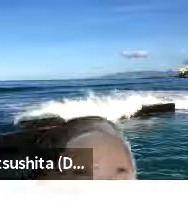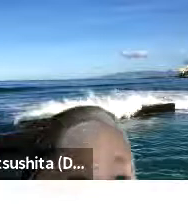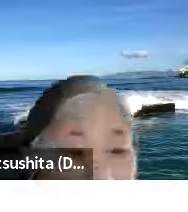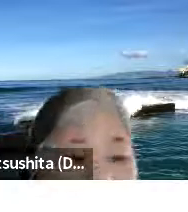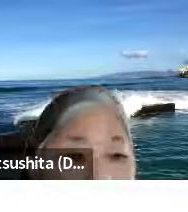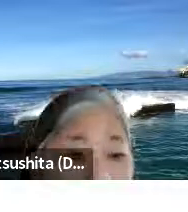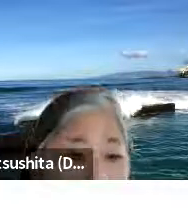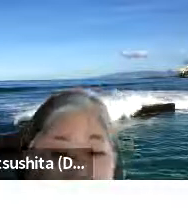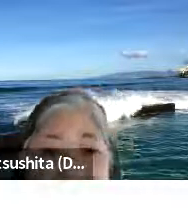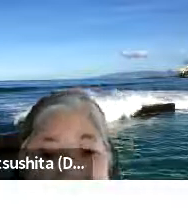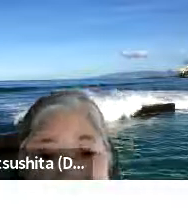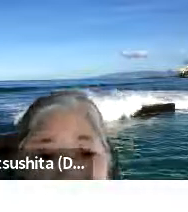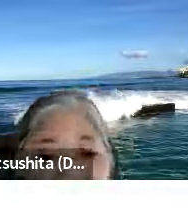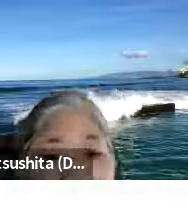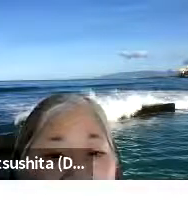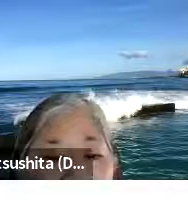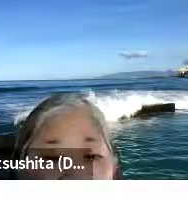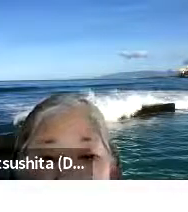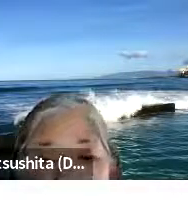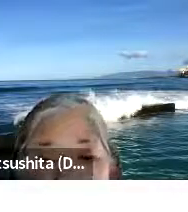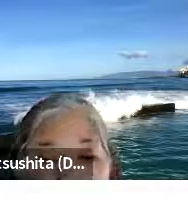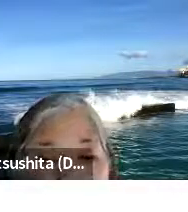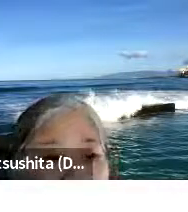Claire Matsushita (DSS): Somebody is saying they can't see me I apologize.